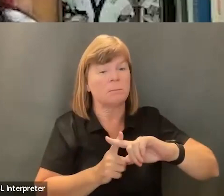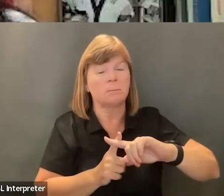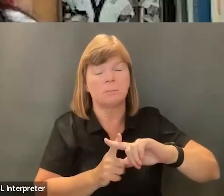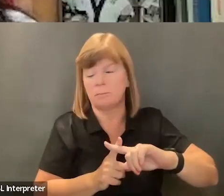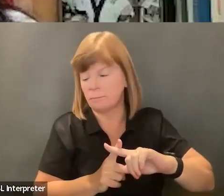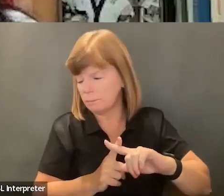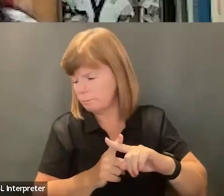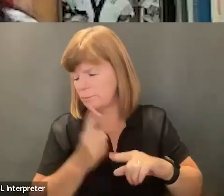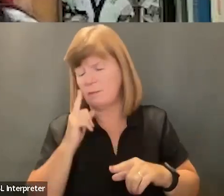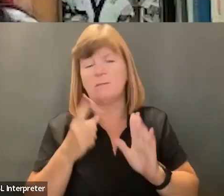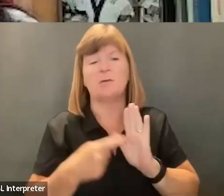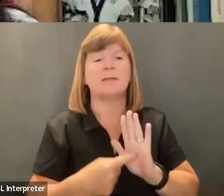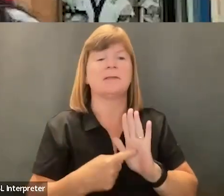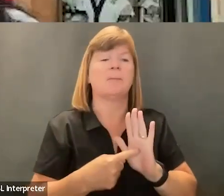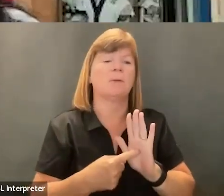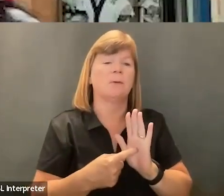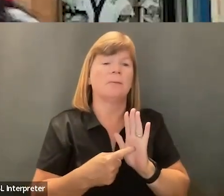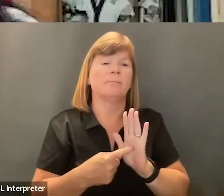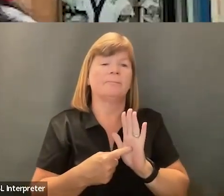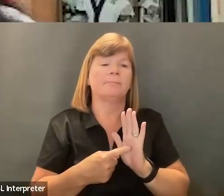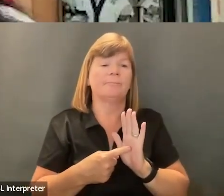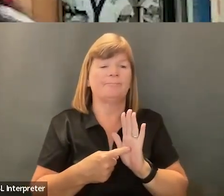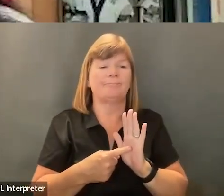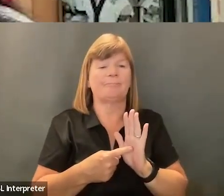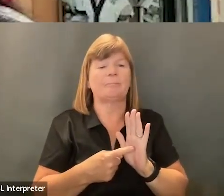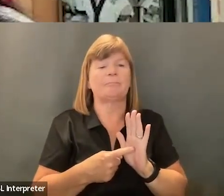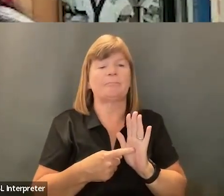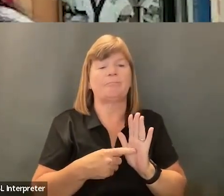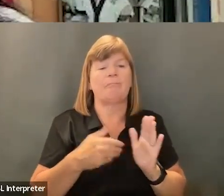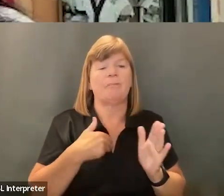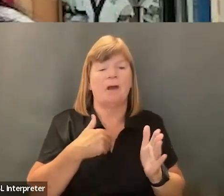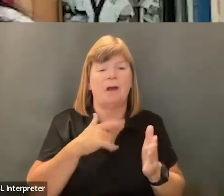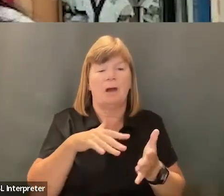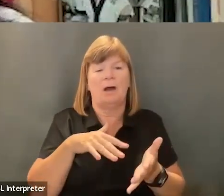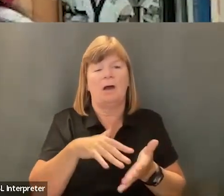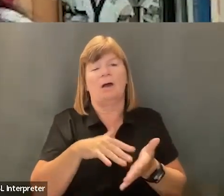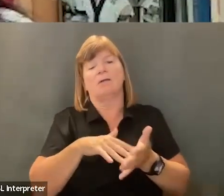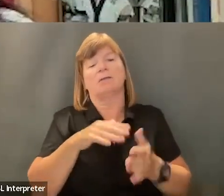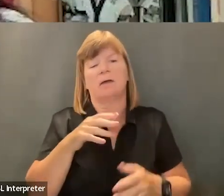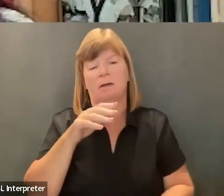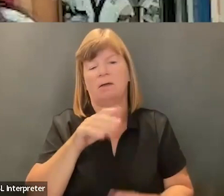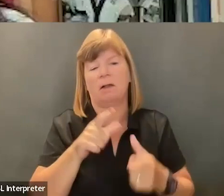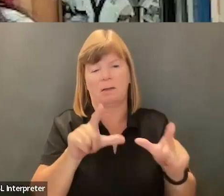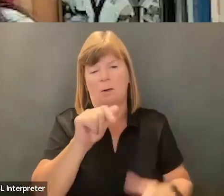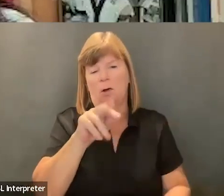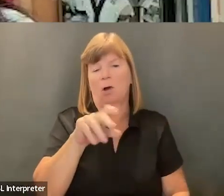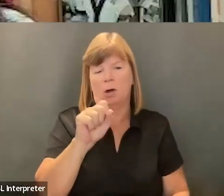um for example um I have studied core knowledge language arts in kindergarten and first grade